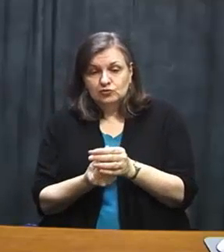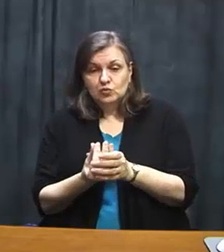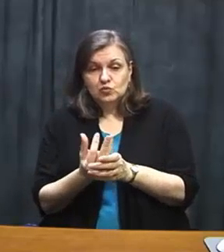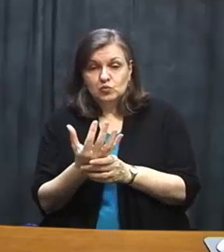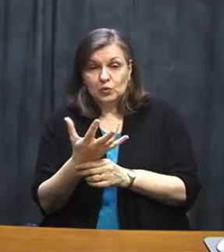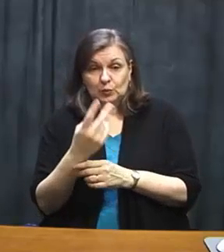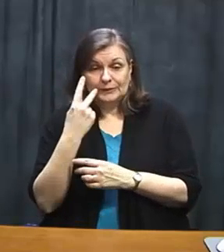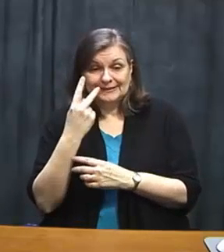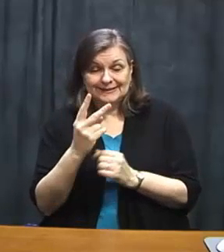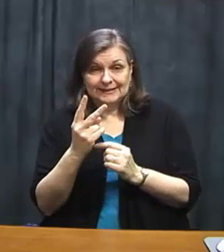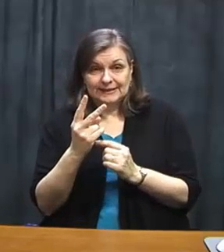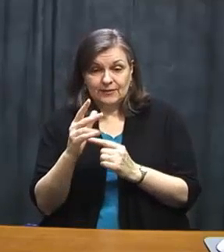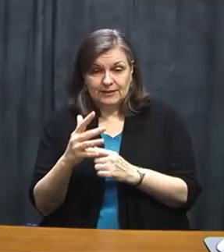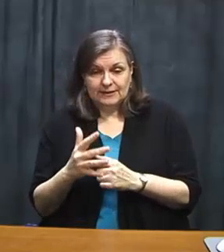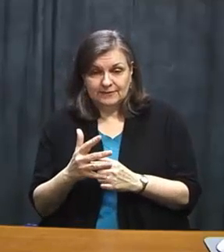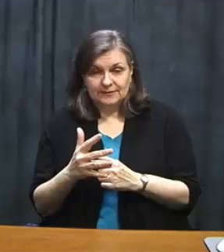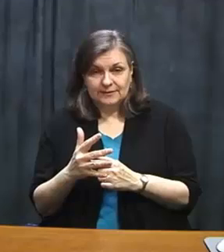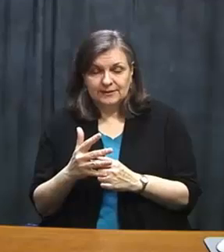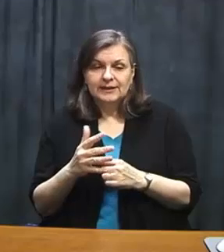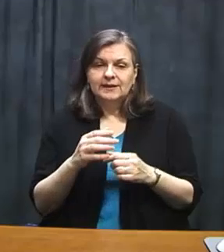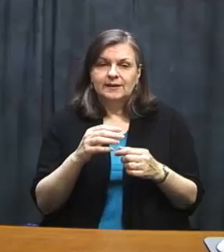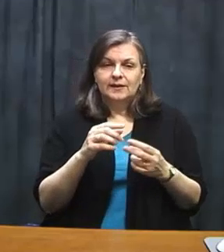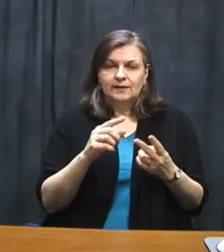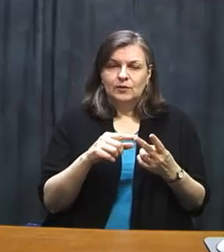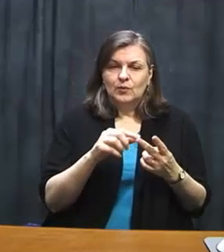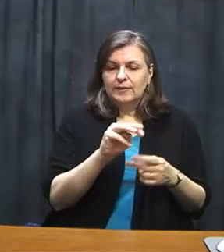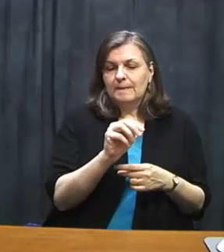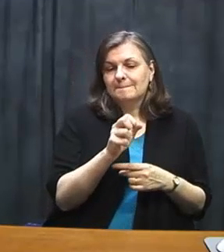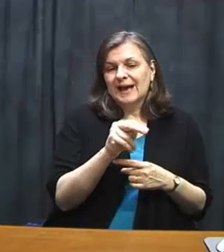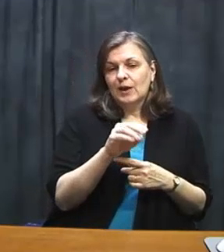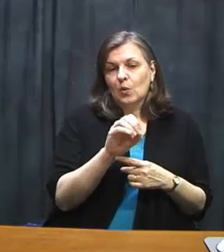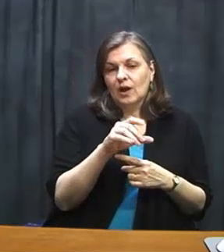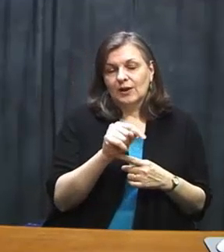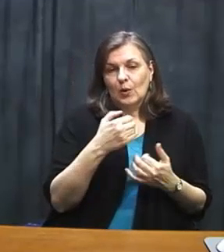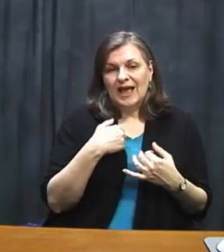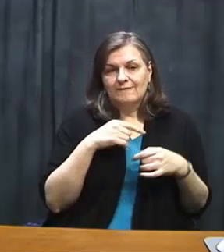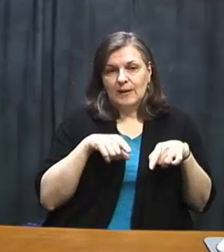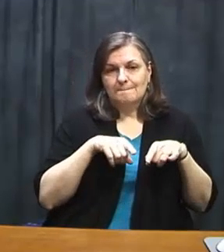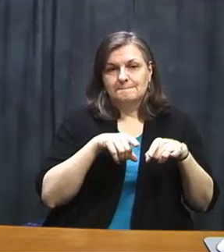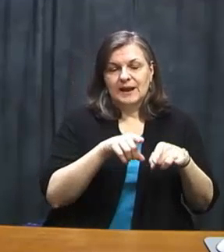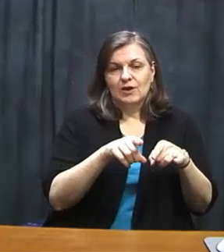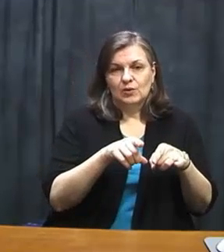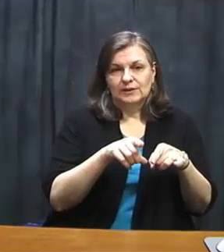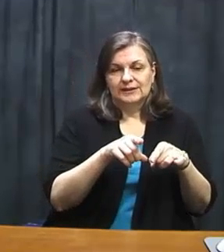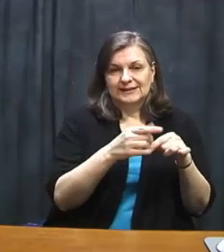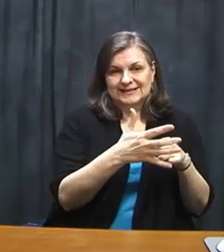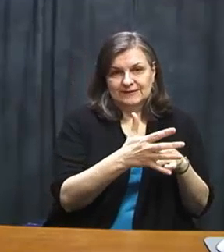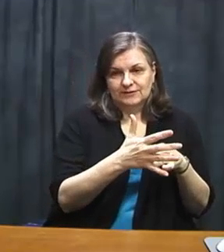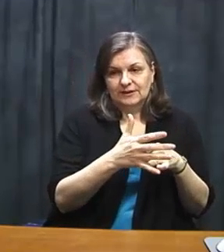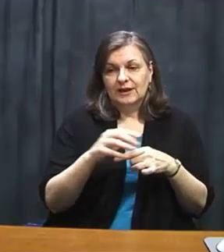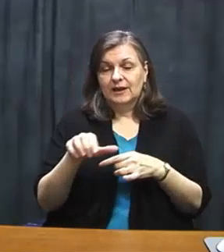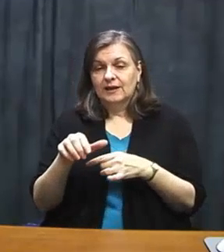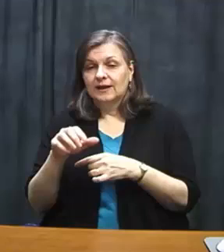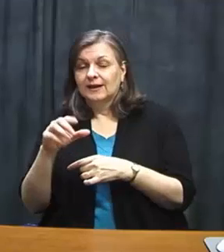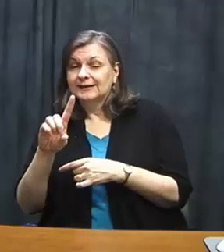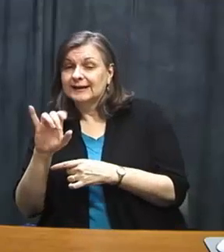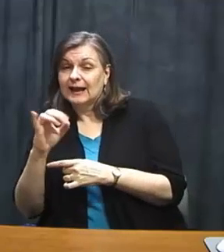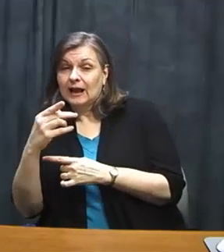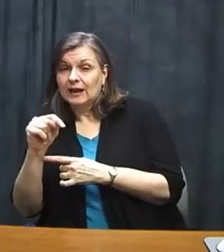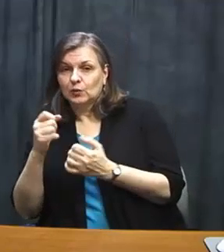in monocots we have these kind of parallel leaves but in dicots we have these branched leaves